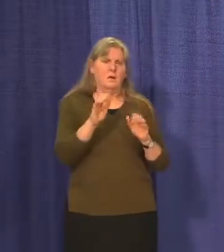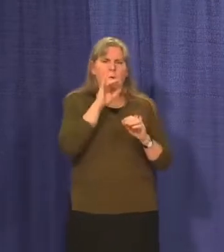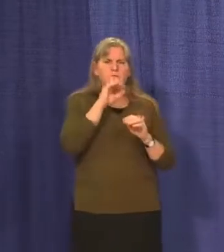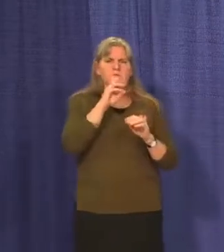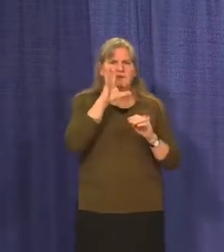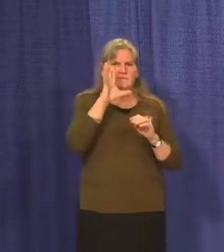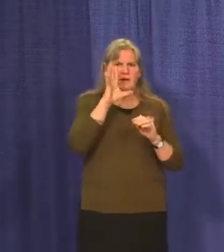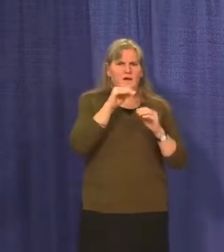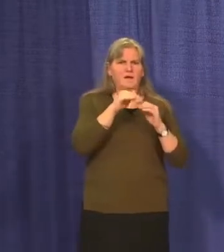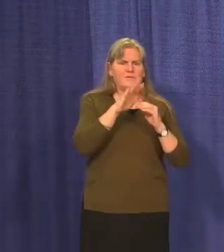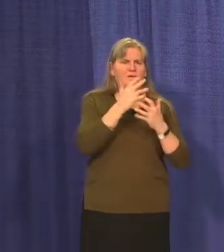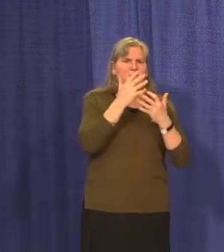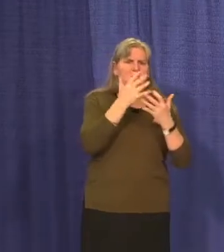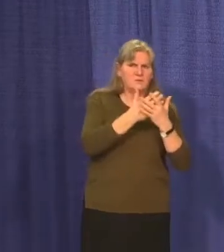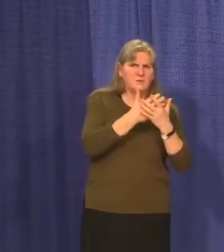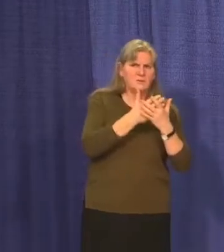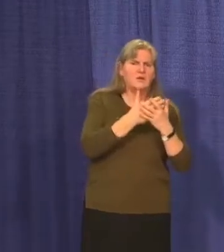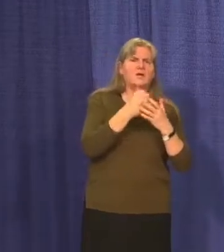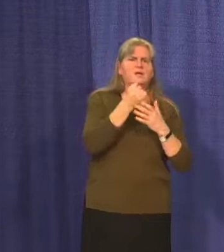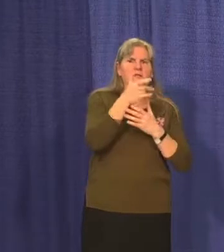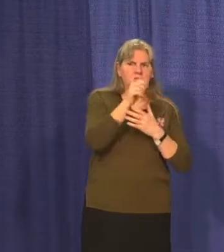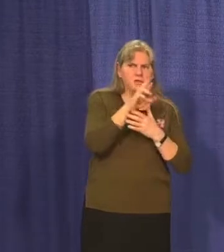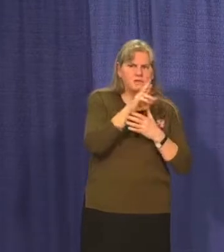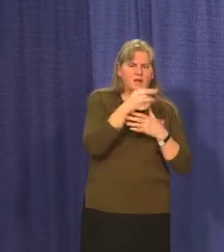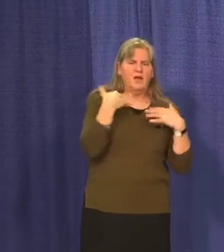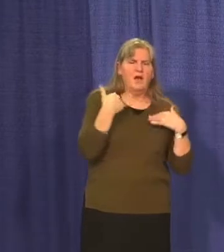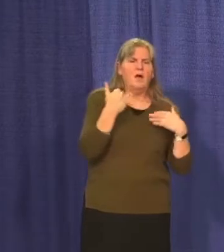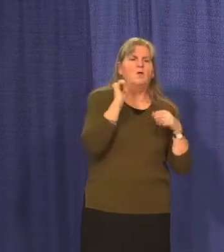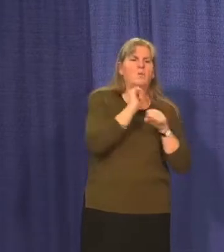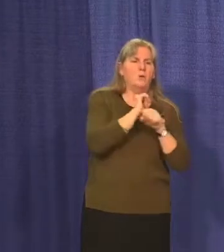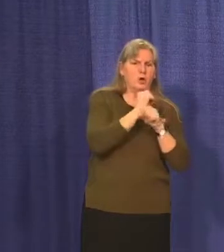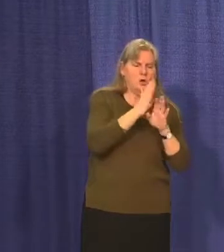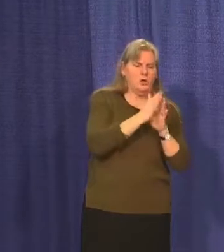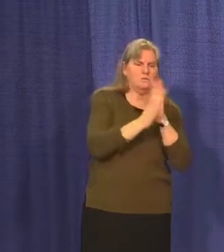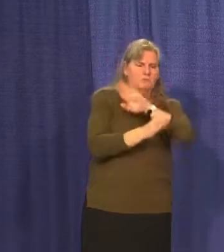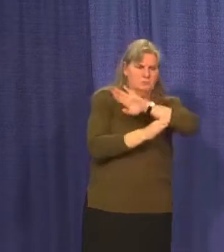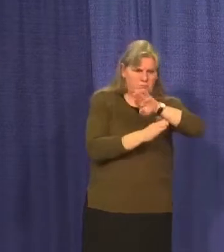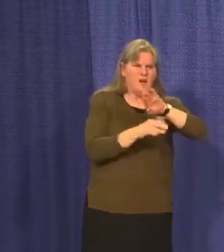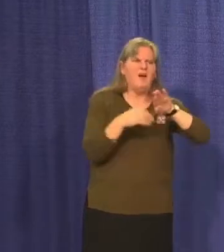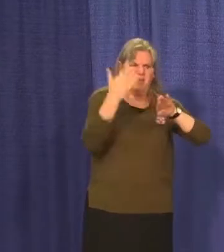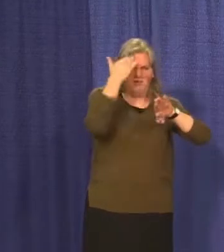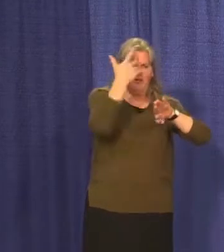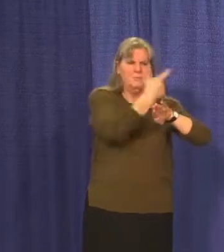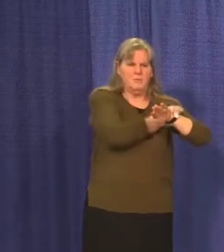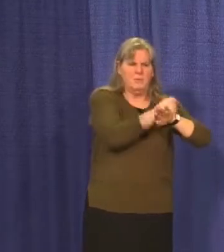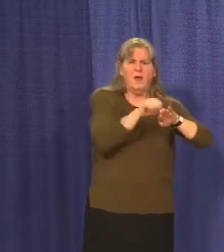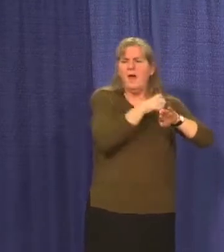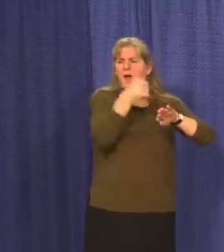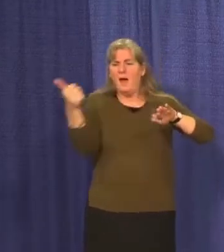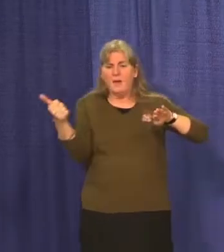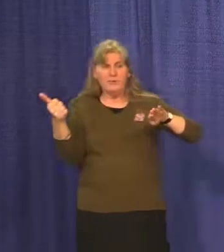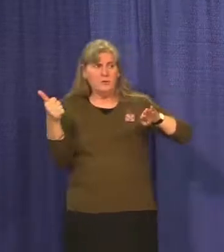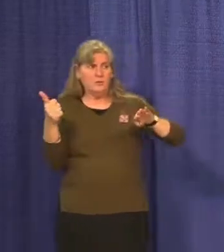So beyond age 65 plus, the correctional Centre, the centre, and healthcare workers, are there other groups that have